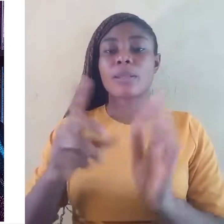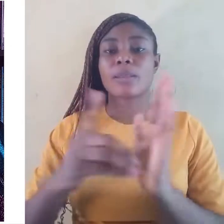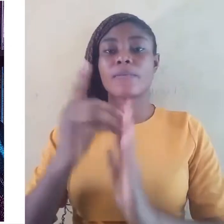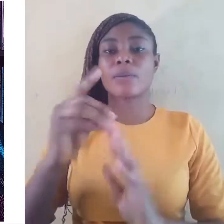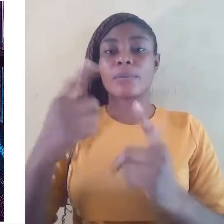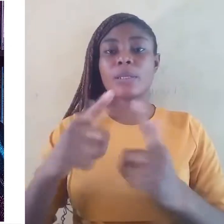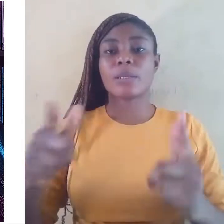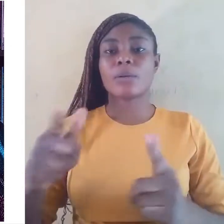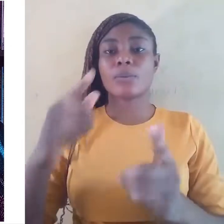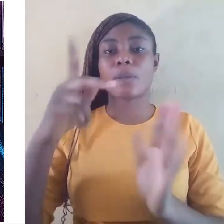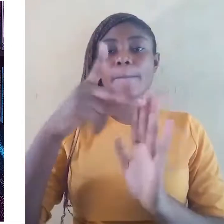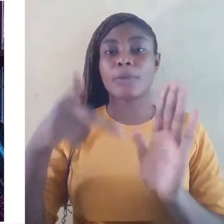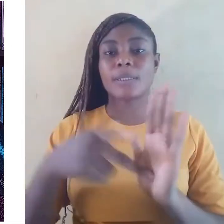7.